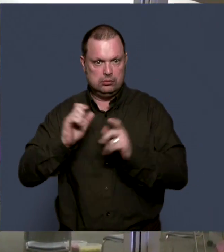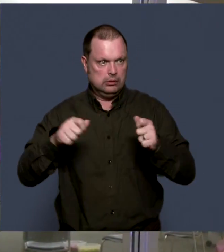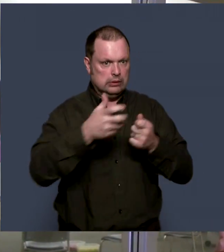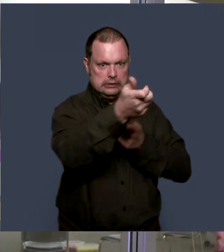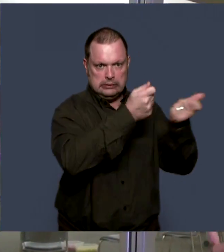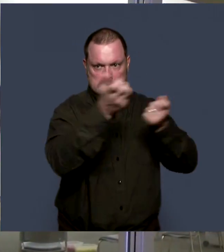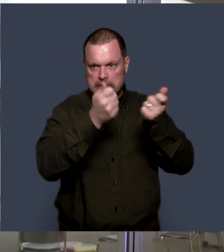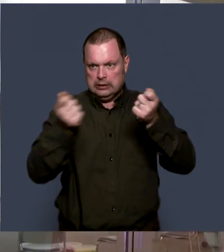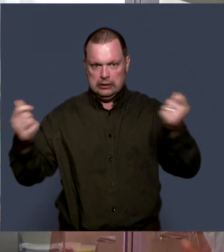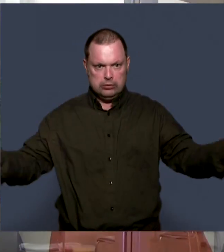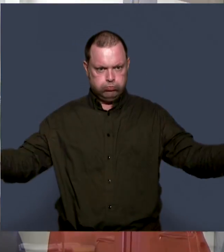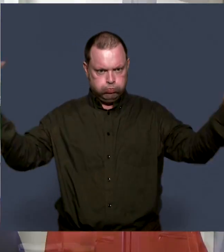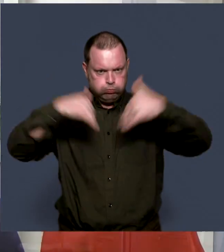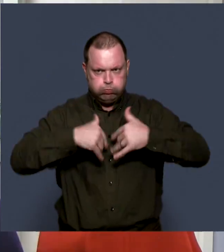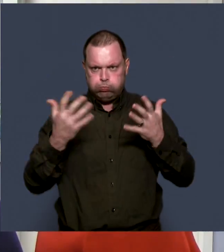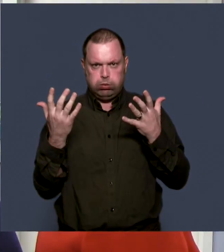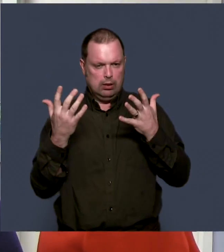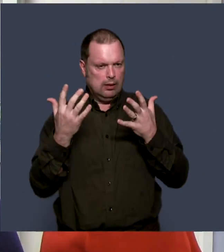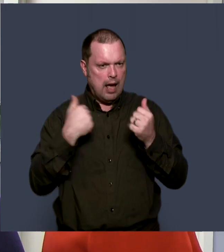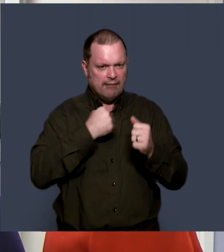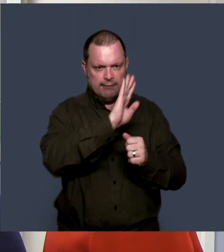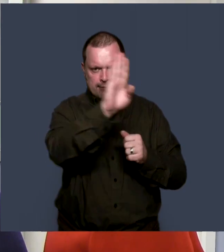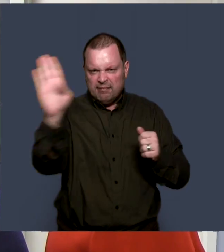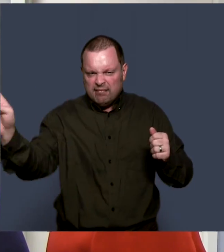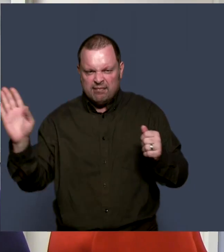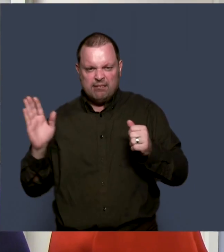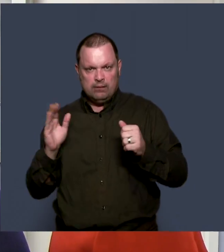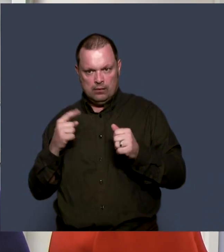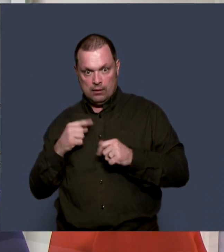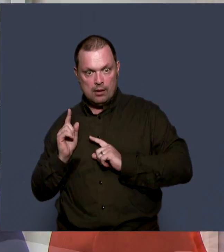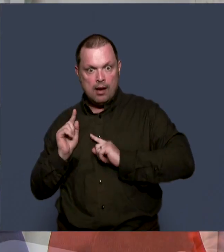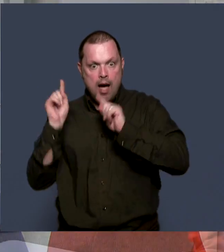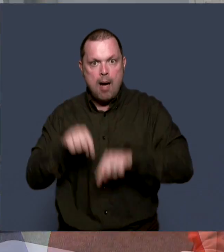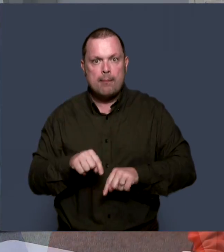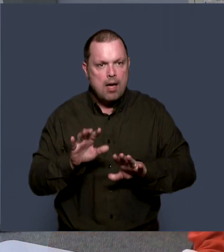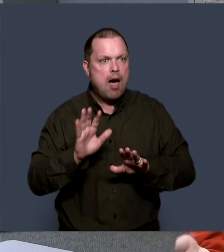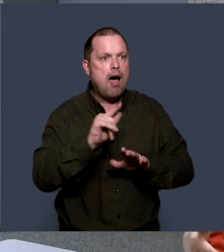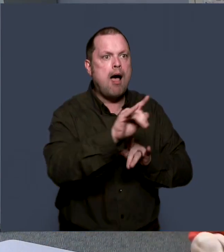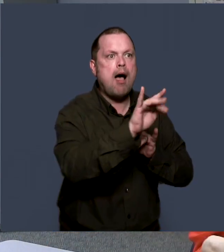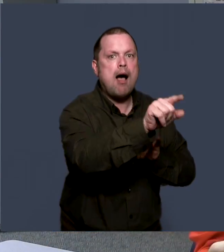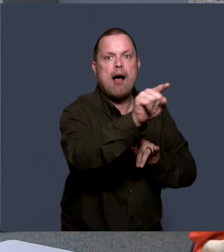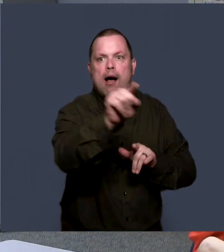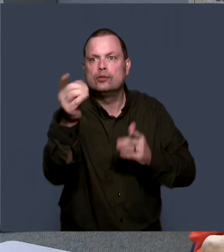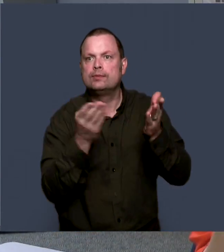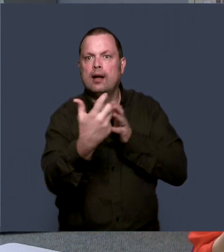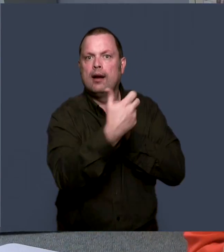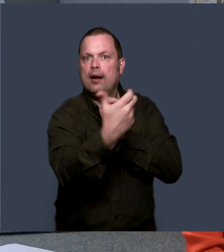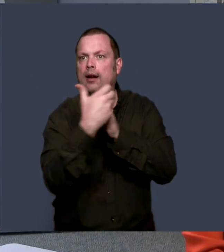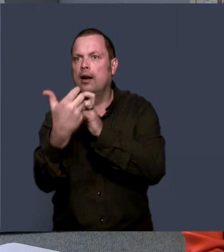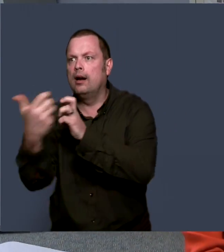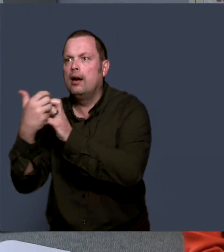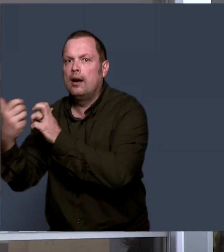are involved in delivering very specific services that are very relevant to the specific needs of our patients and clients.